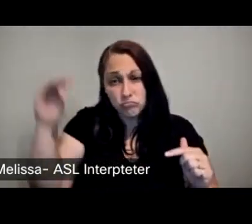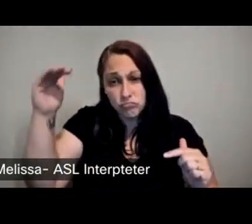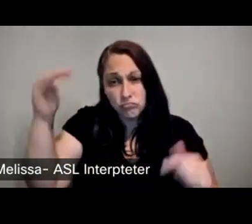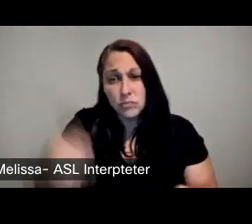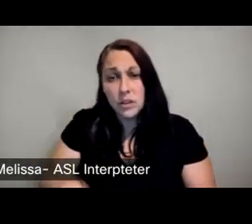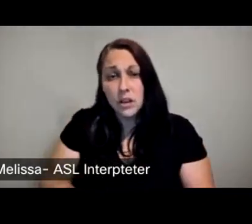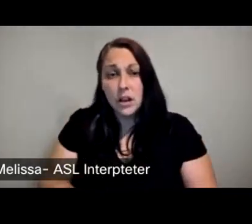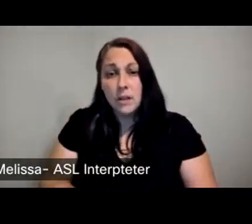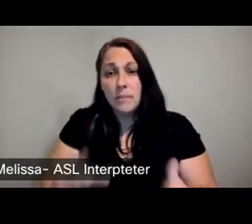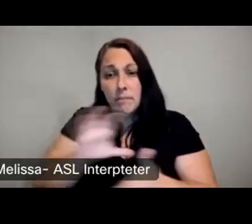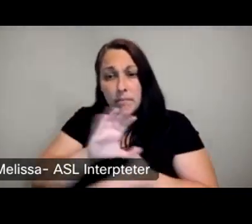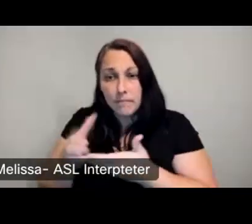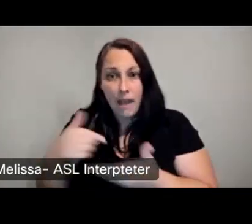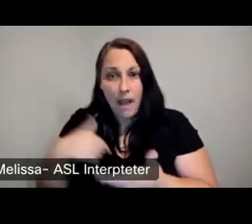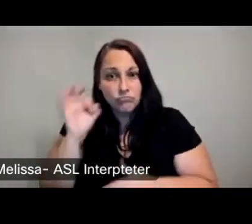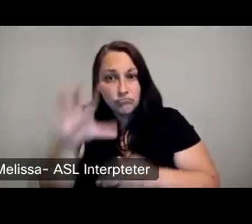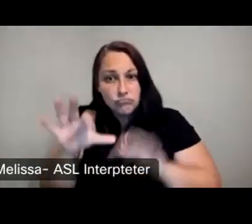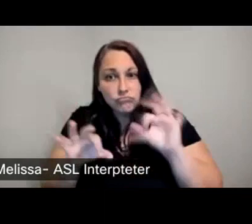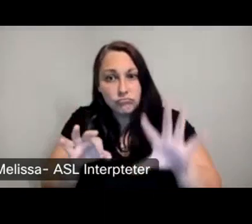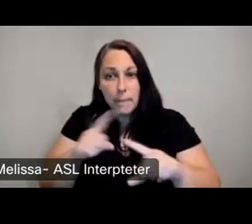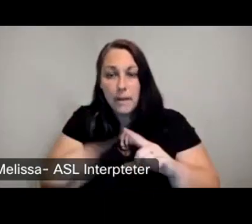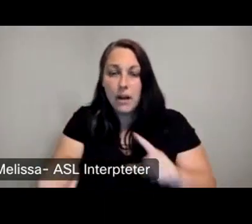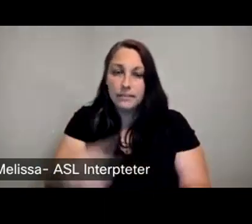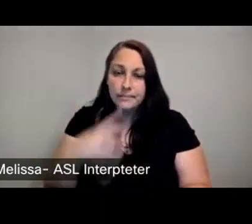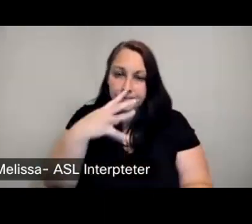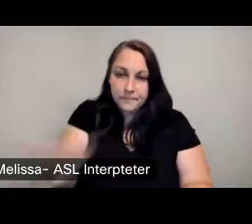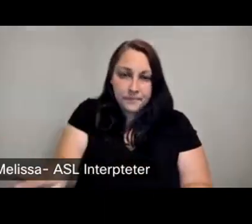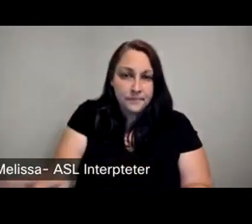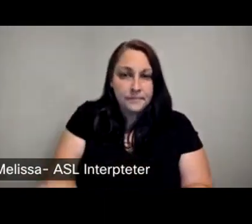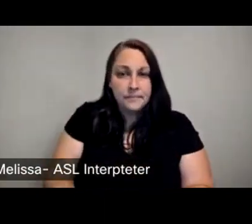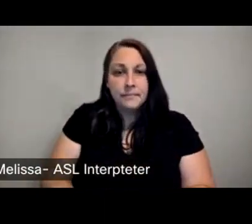I make suggestions and then you just dismissing them and then that's it and then four years go by